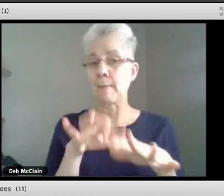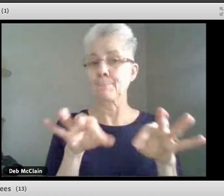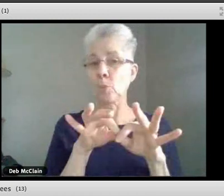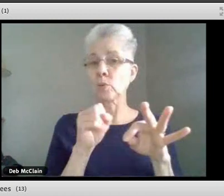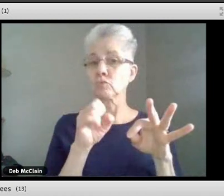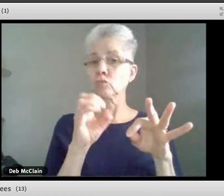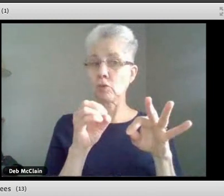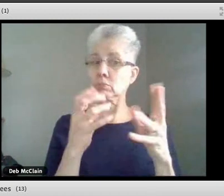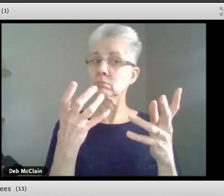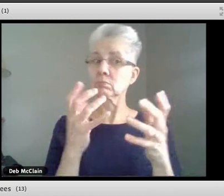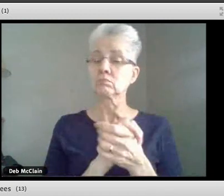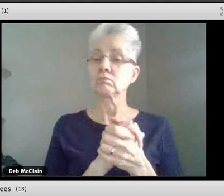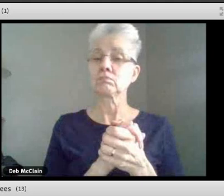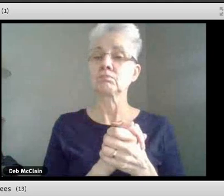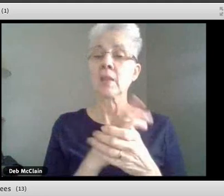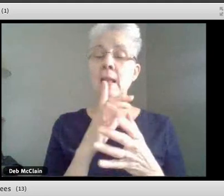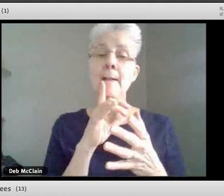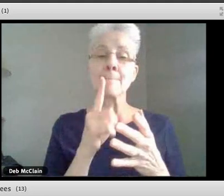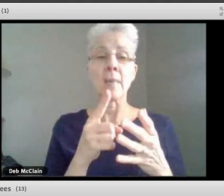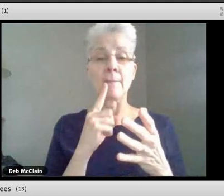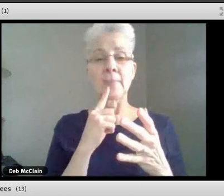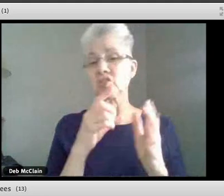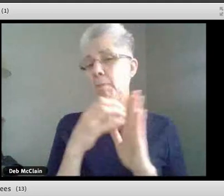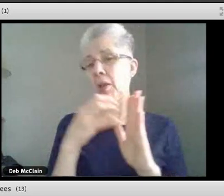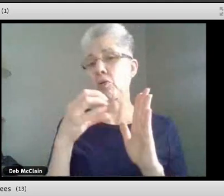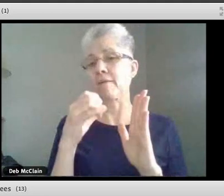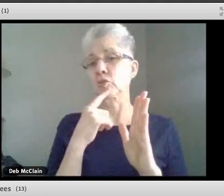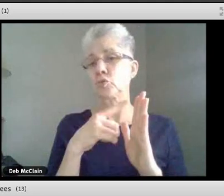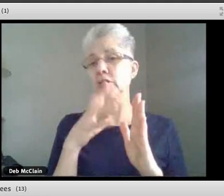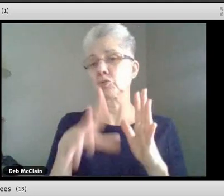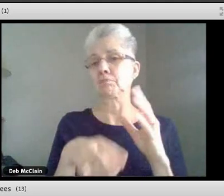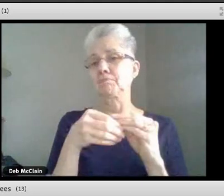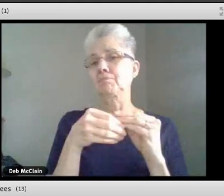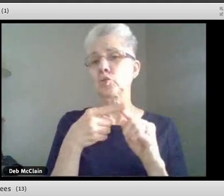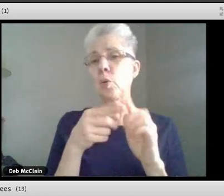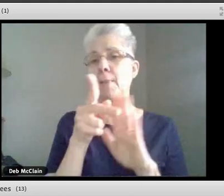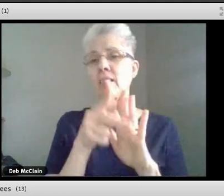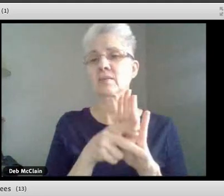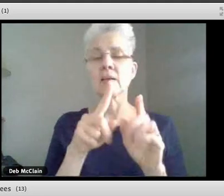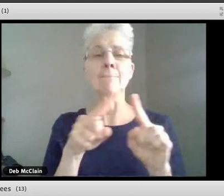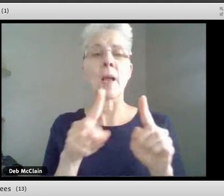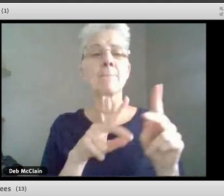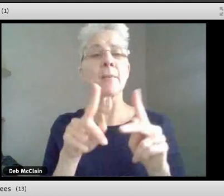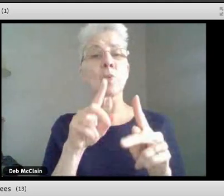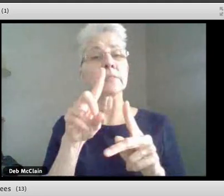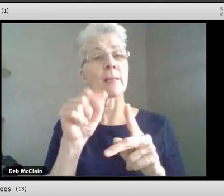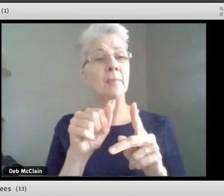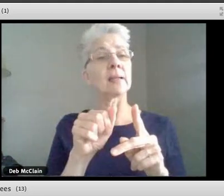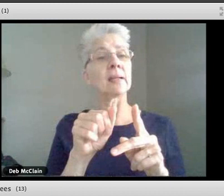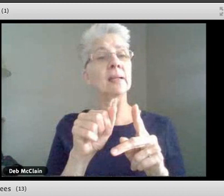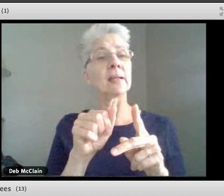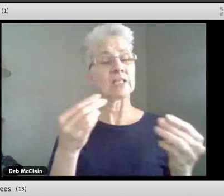in your collection development policy, but, you know, people with disabilities, materials, that definitely needs to be part of it.